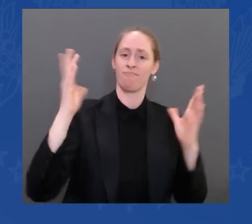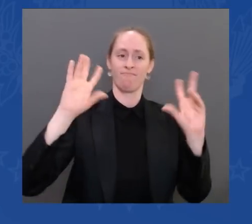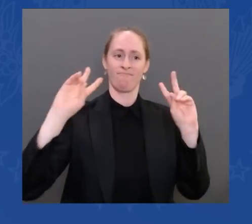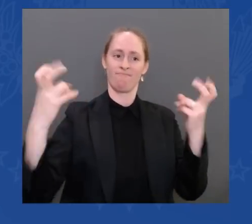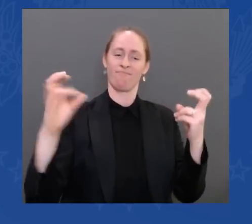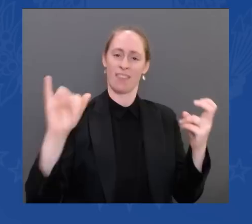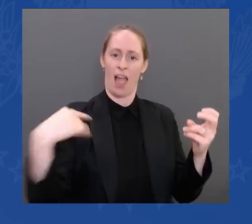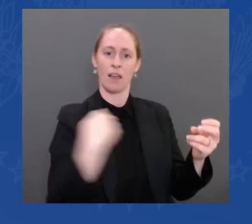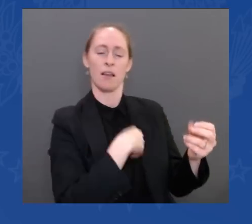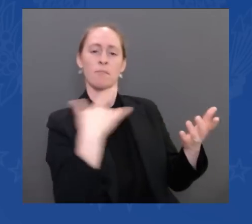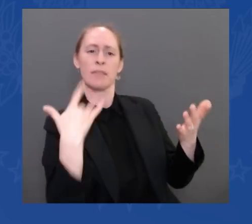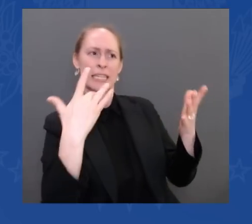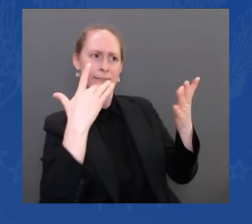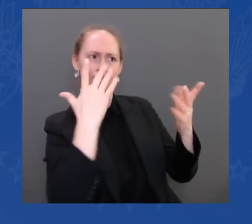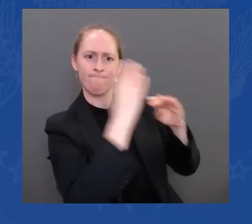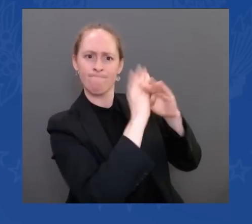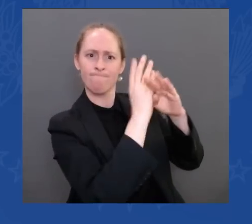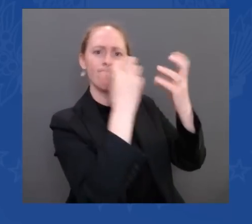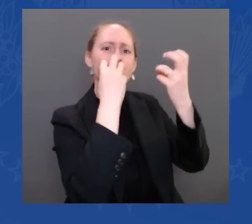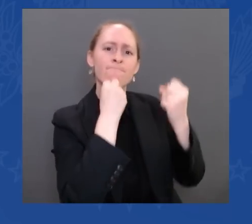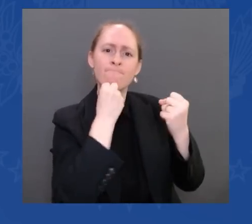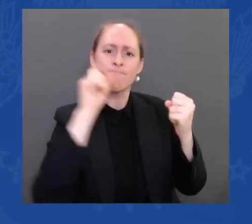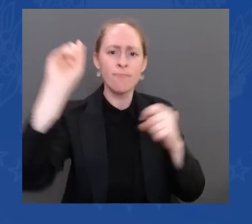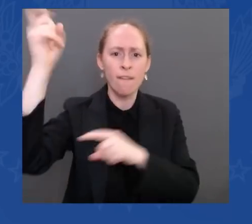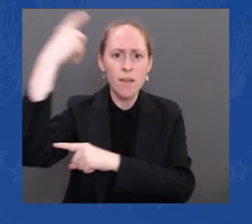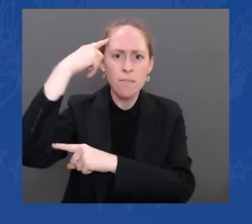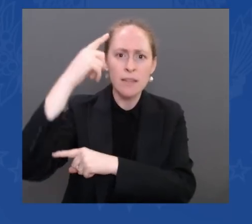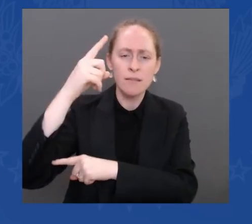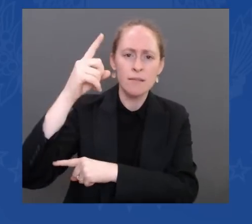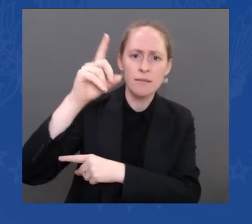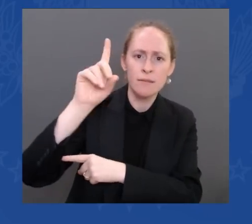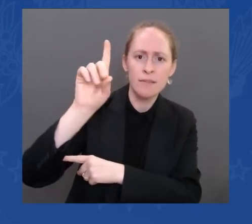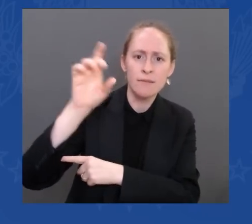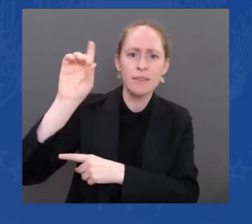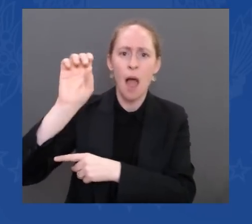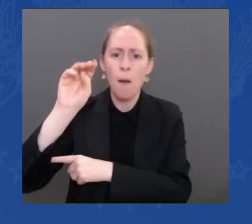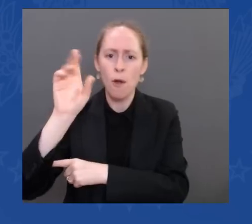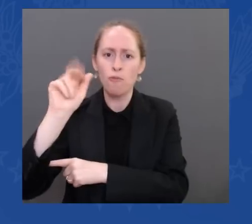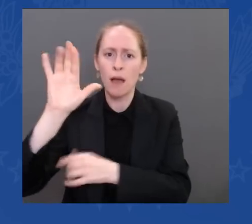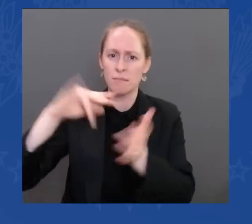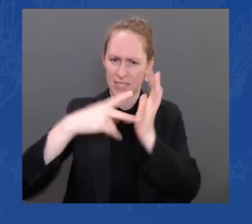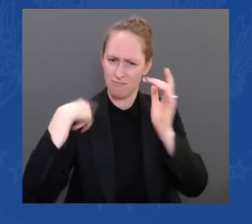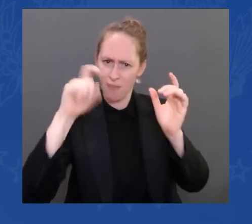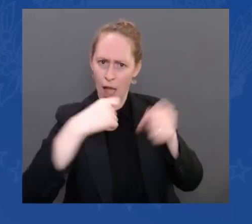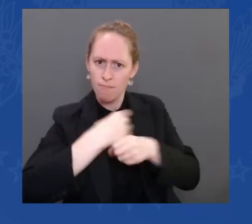where defense equipment is manufactured and assembled. Two hundred and sixty-five people here at this plant